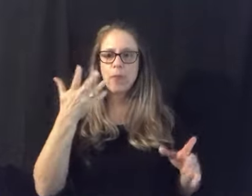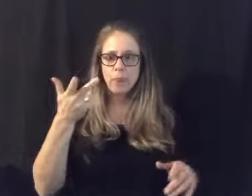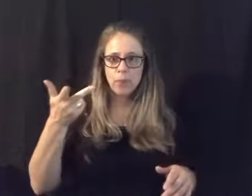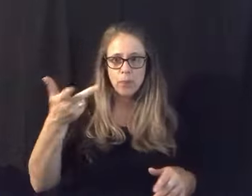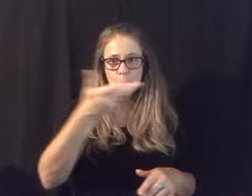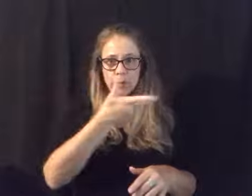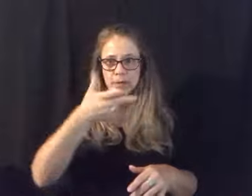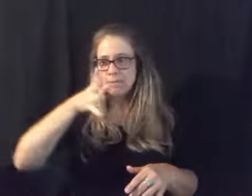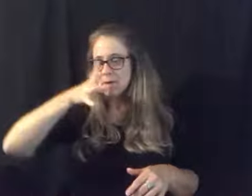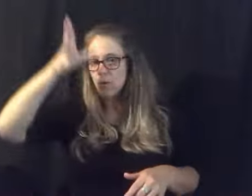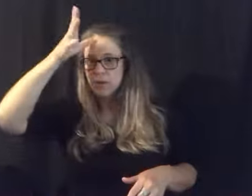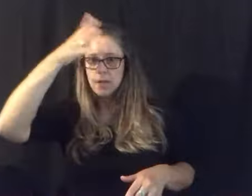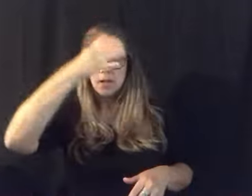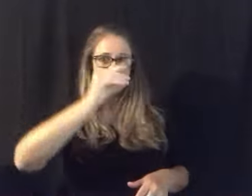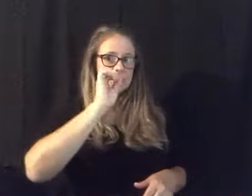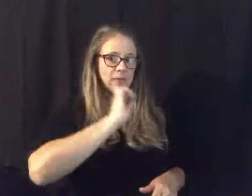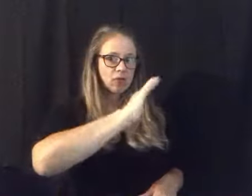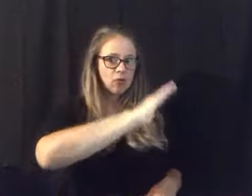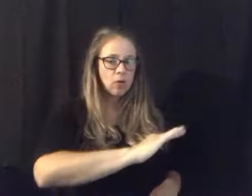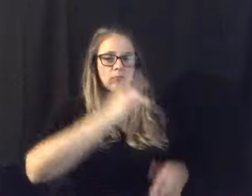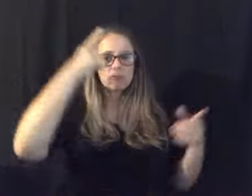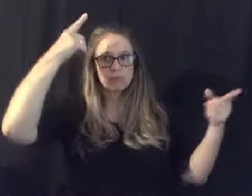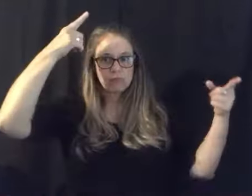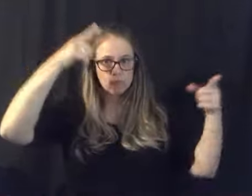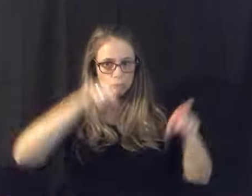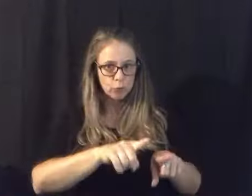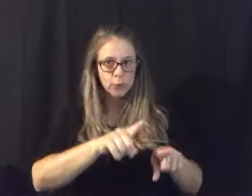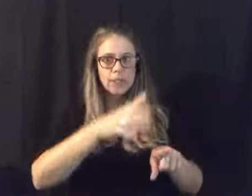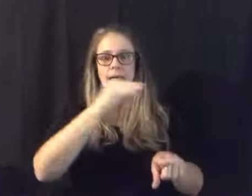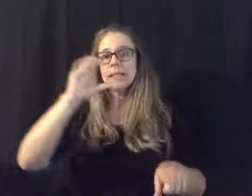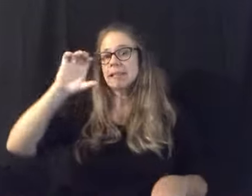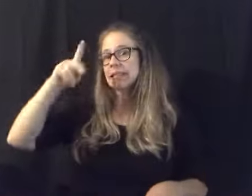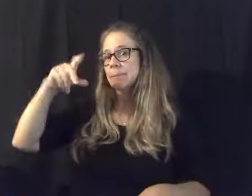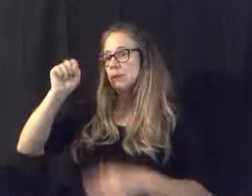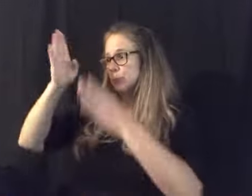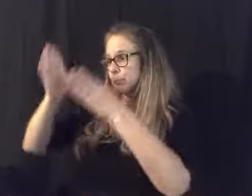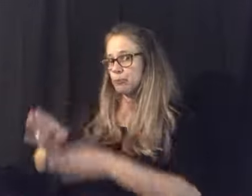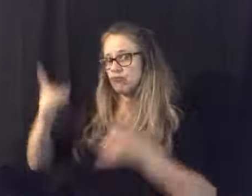The parents and the Deaf child need to fully understand the treatment plan before agreeing with CPS,